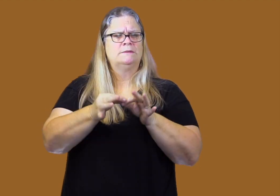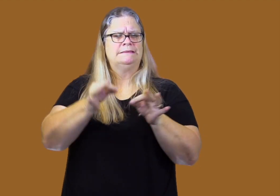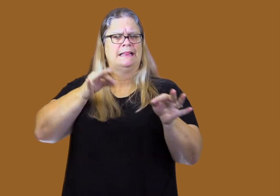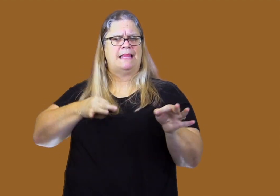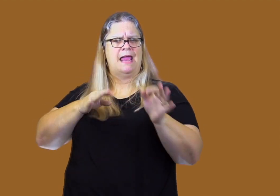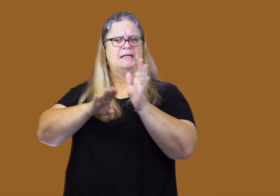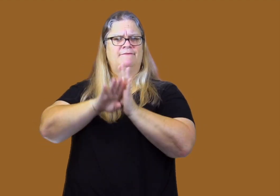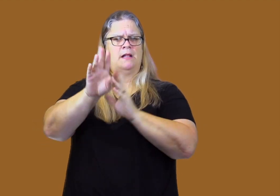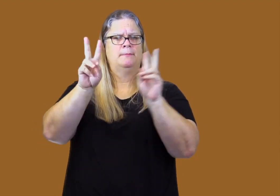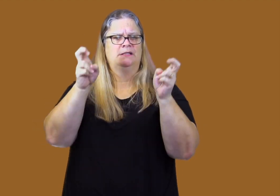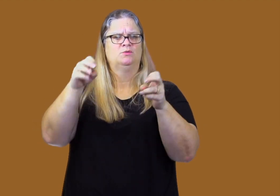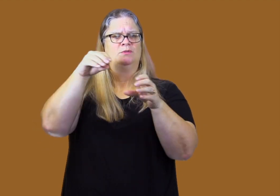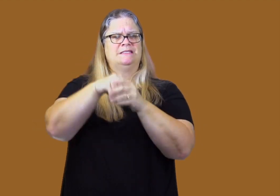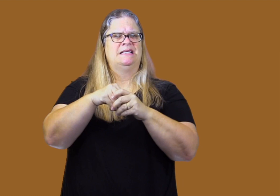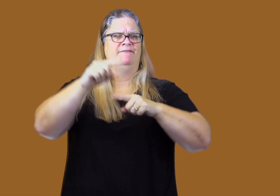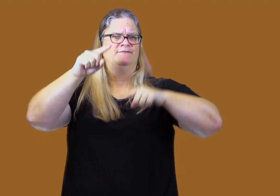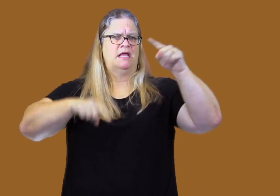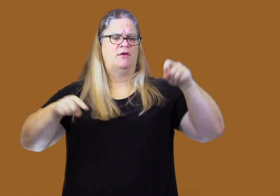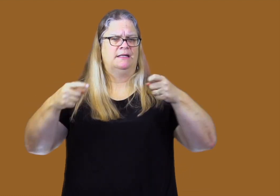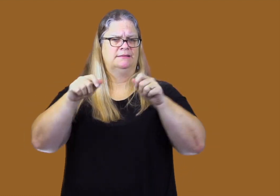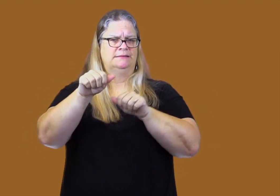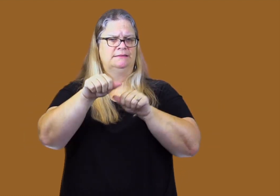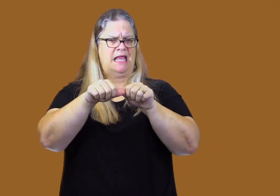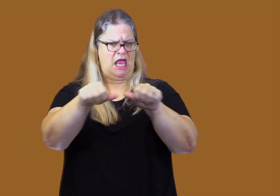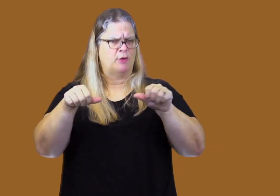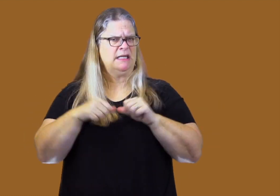or debate delayed developmental issues in various areas.